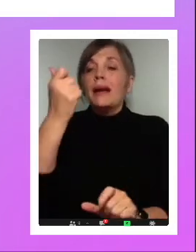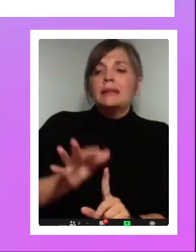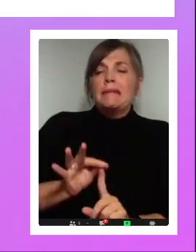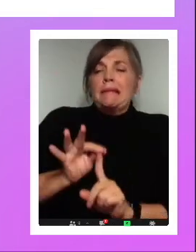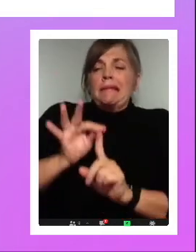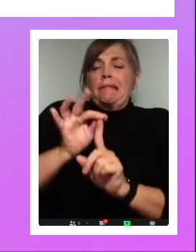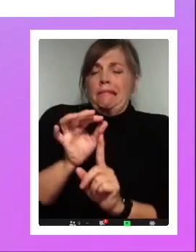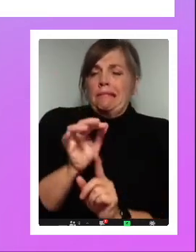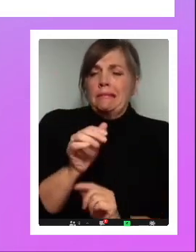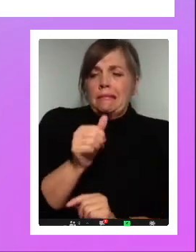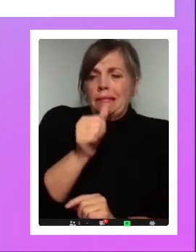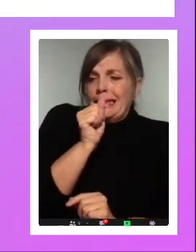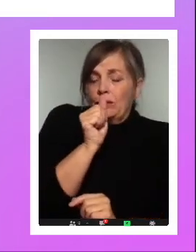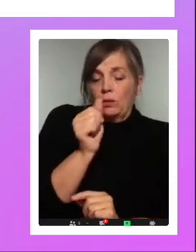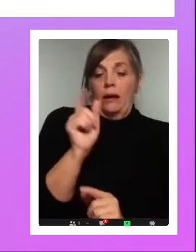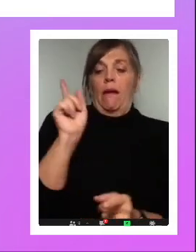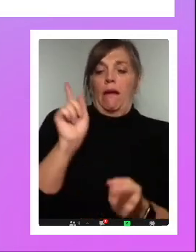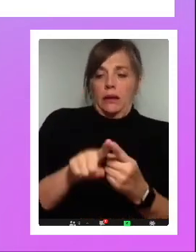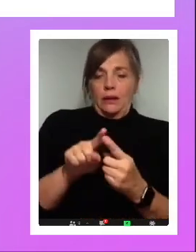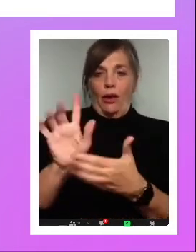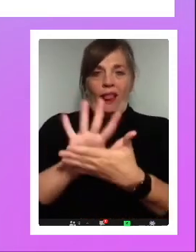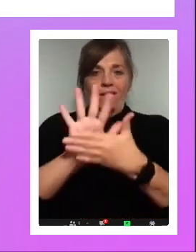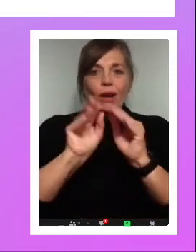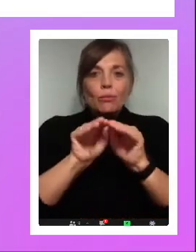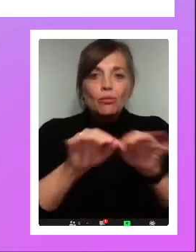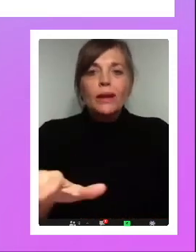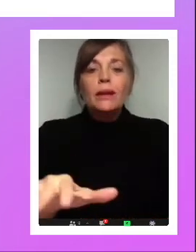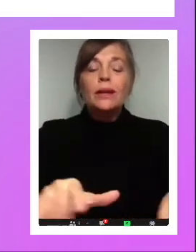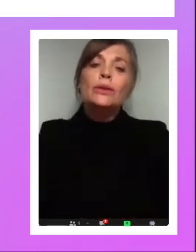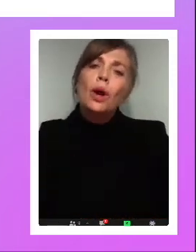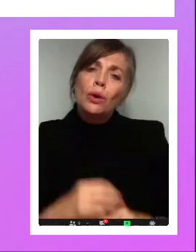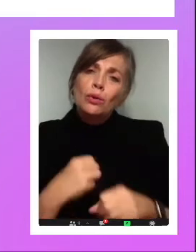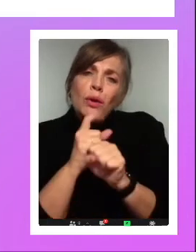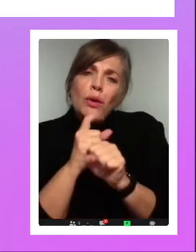And so they create these little vacuum walls of people.